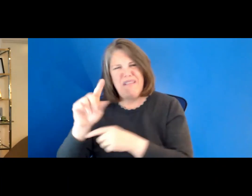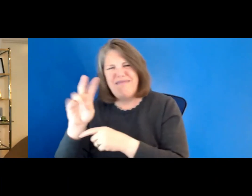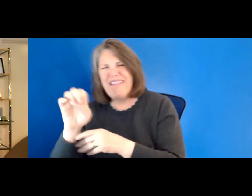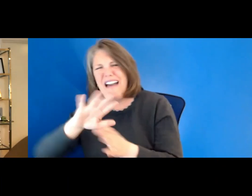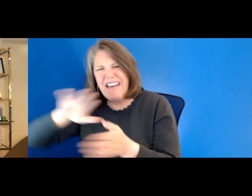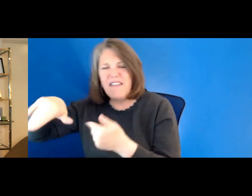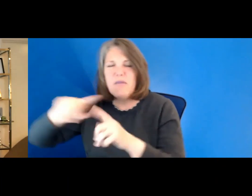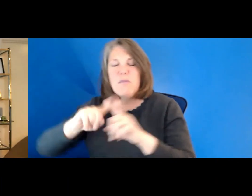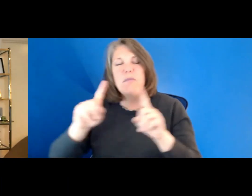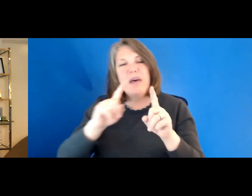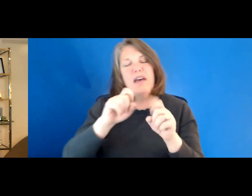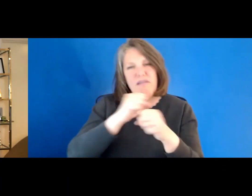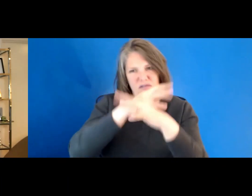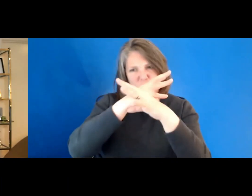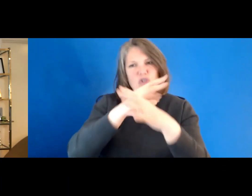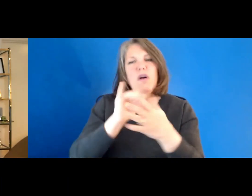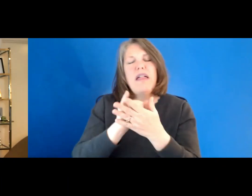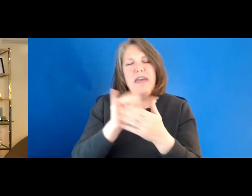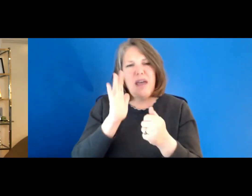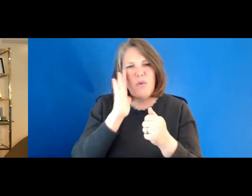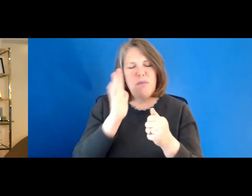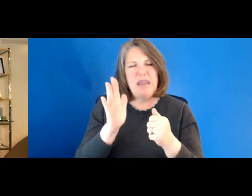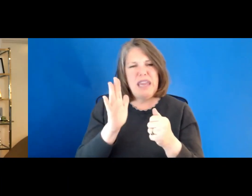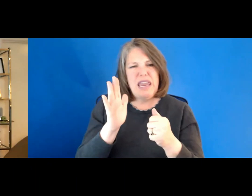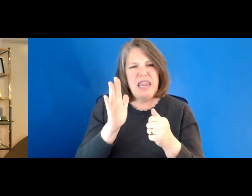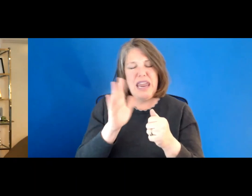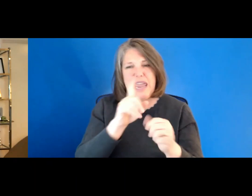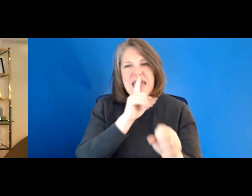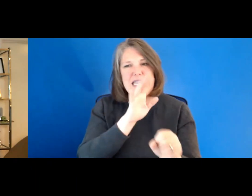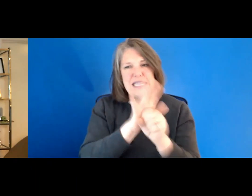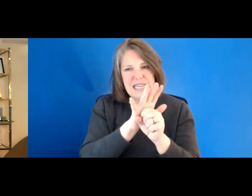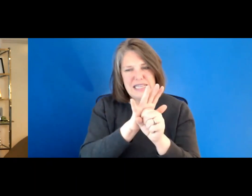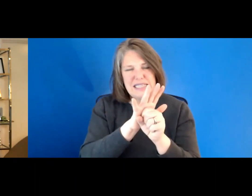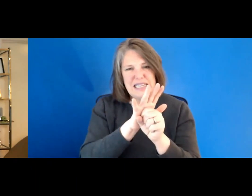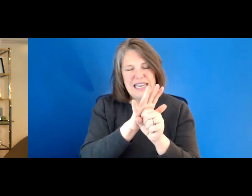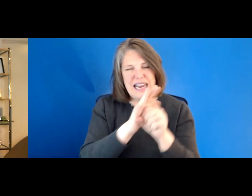17:44:51 that there will be a designated additional role that